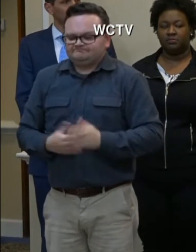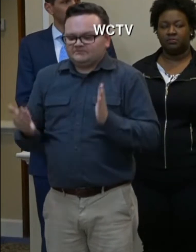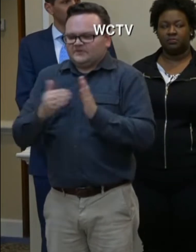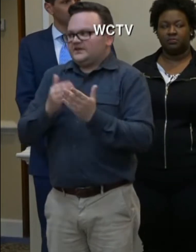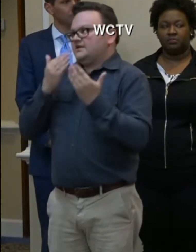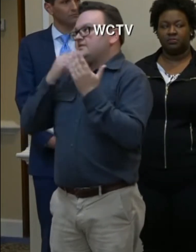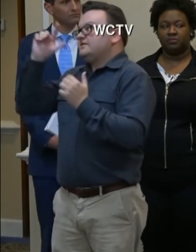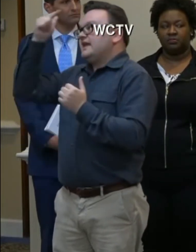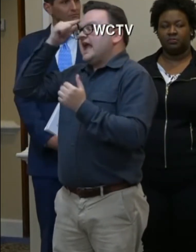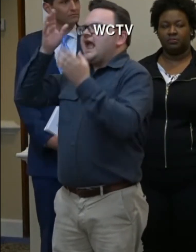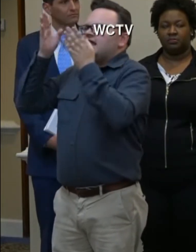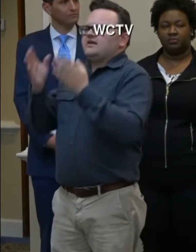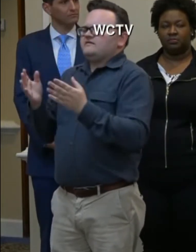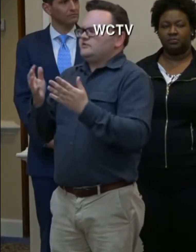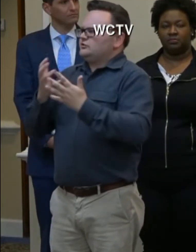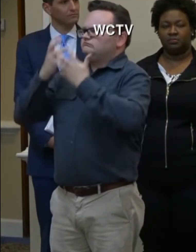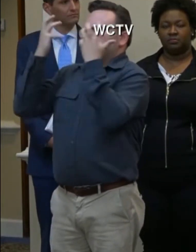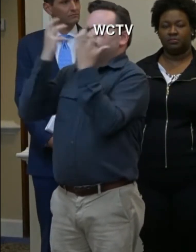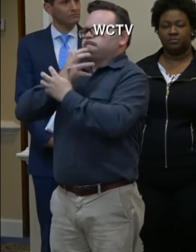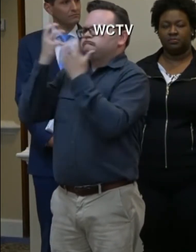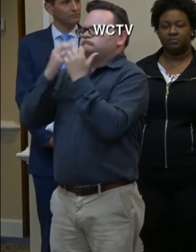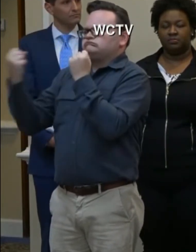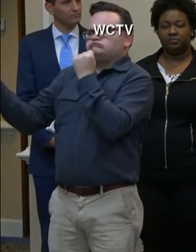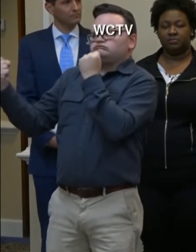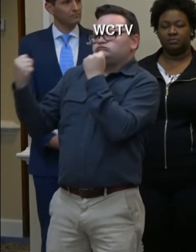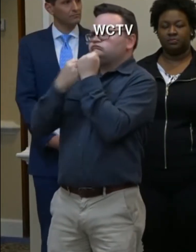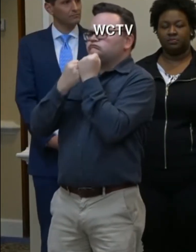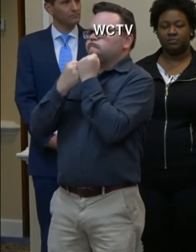DeSantis for his strong support in protecting Florida's nursing homes